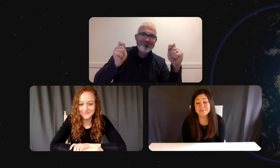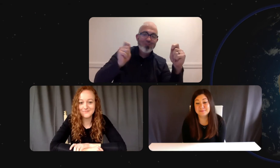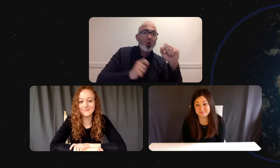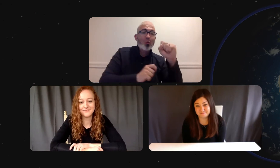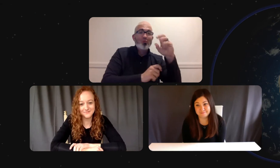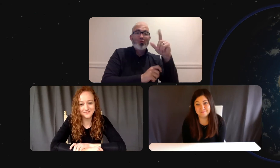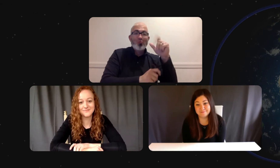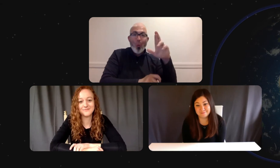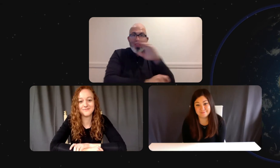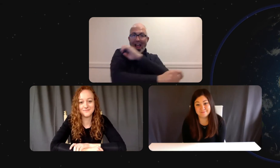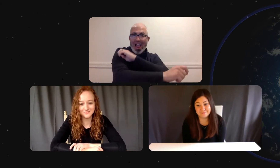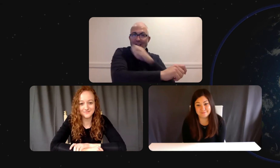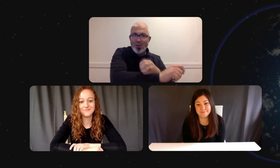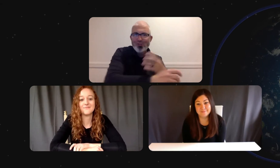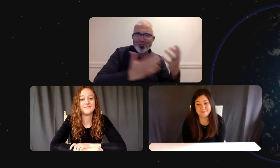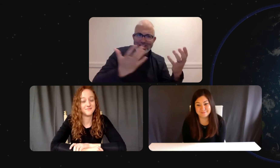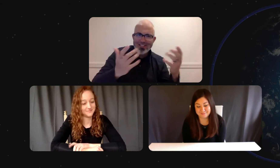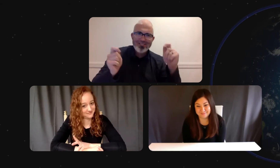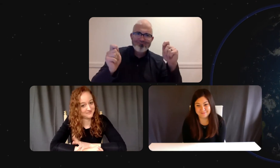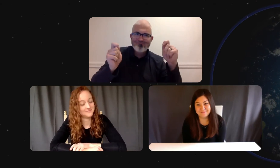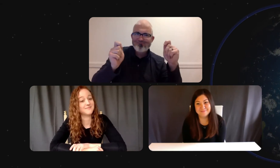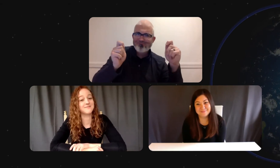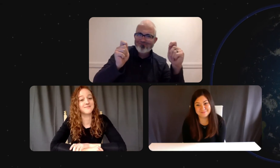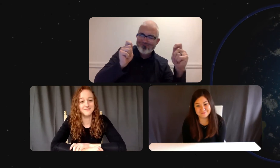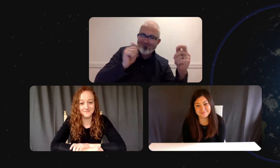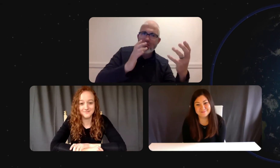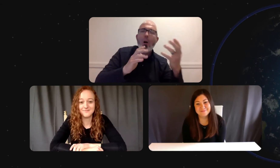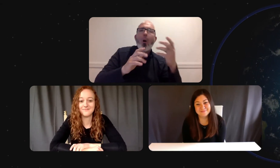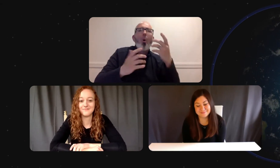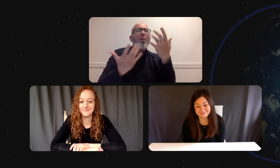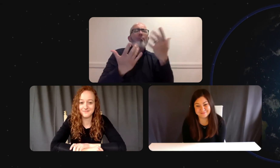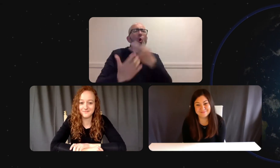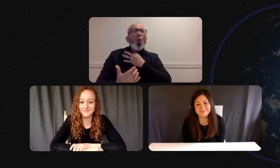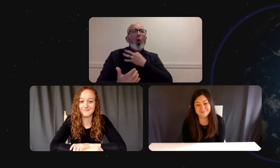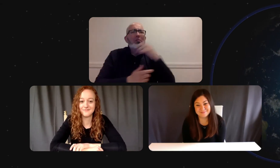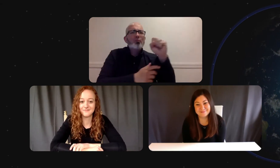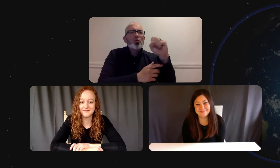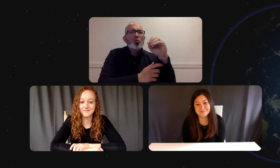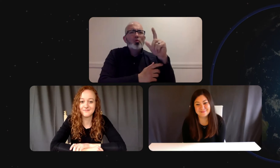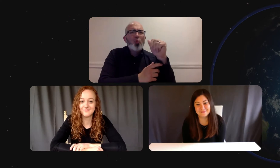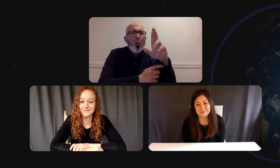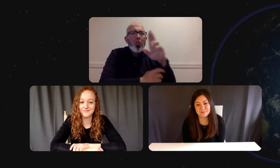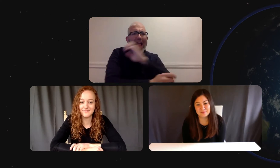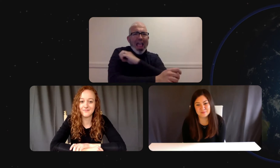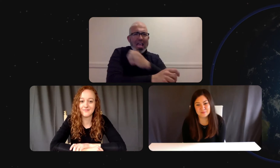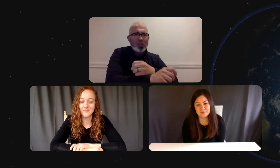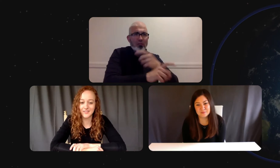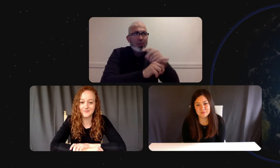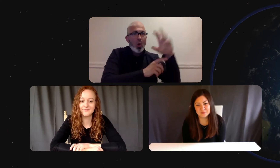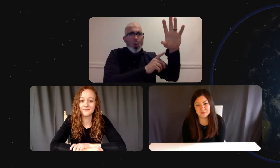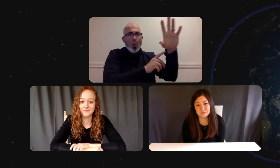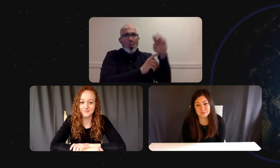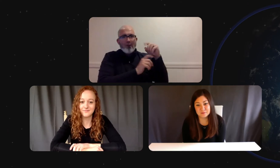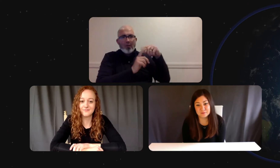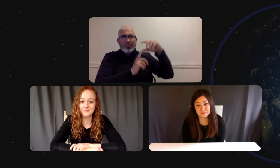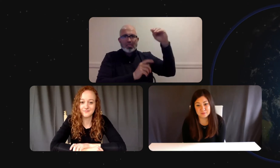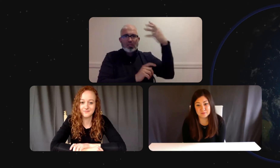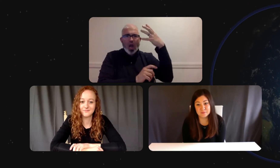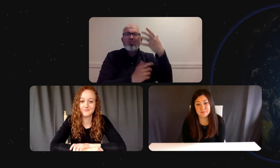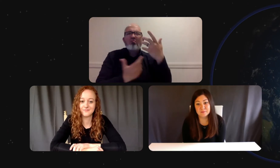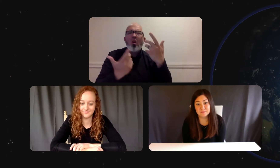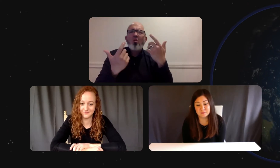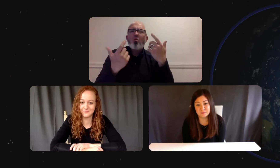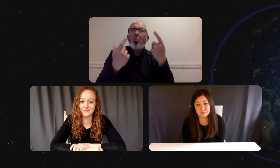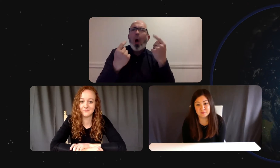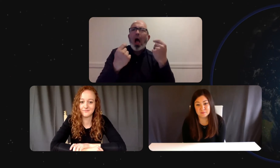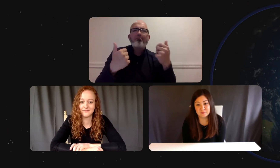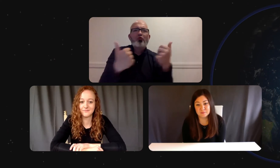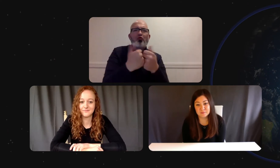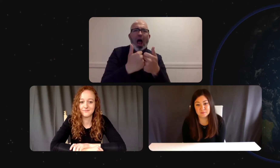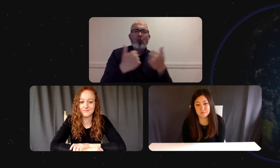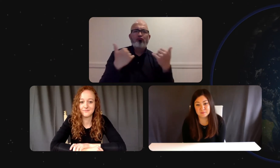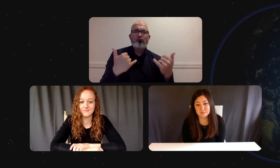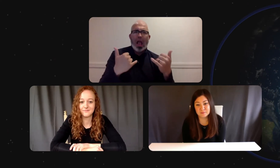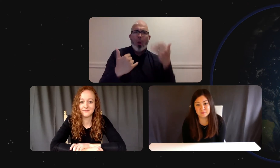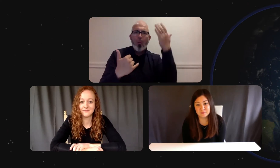We have Teslas, electric energy, clean energies.